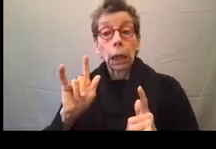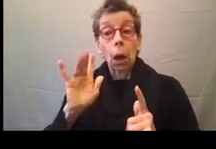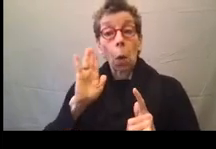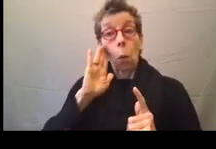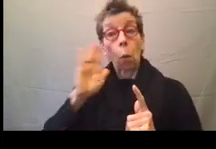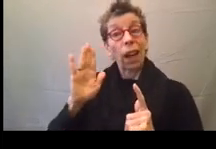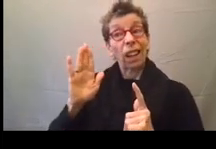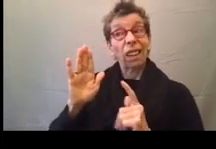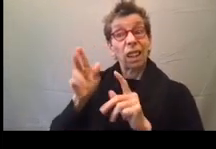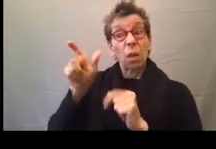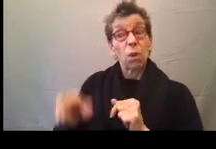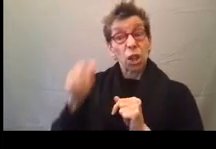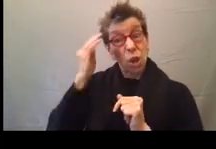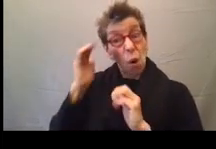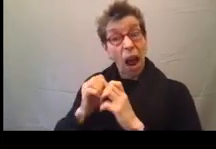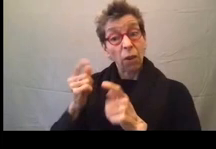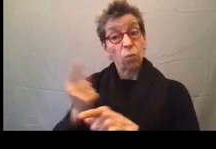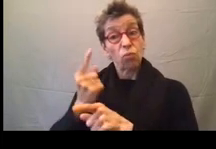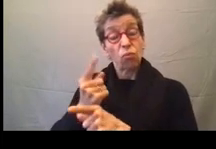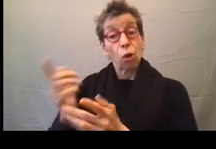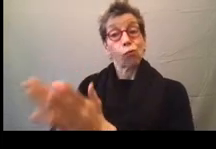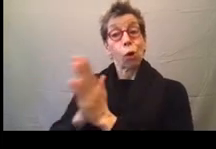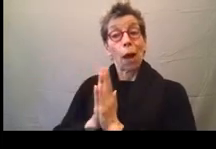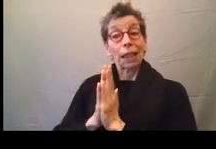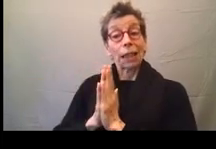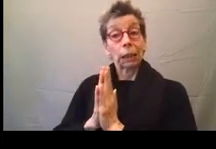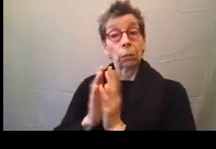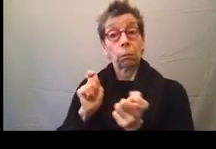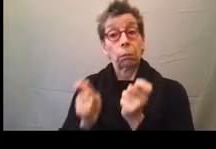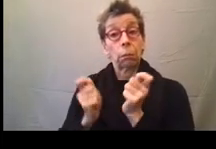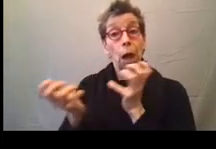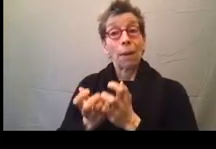an accommodation if they are working with a robot who is just asking them questions